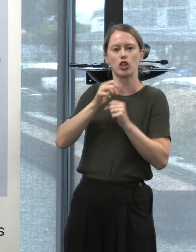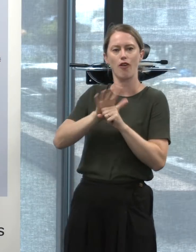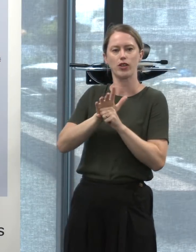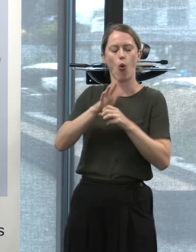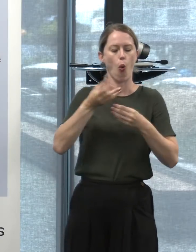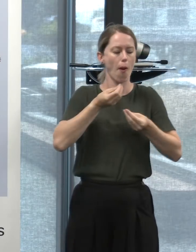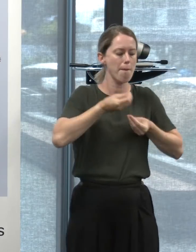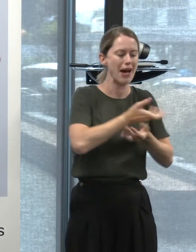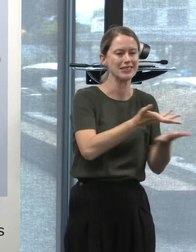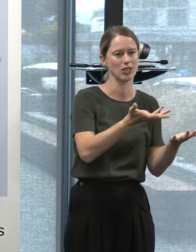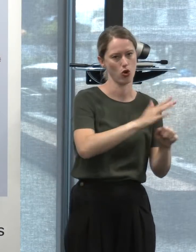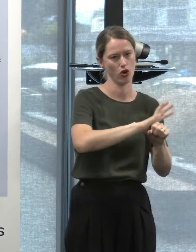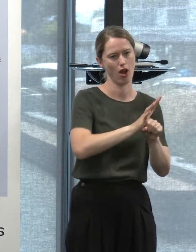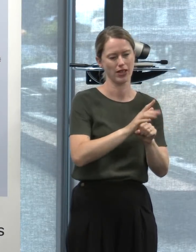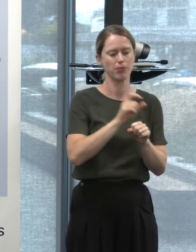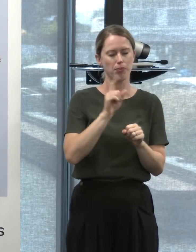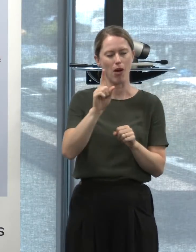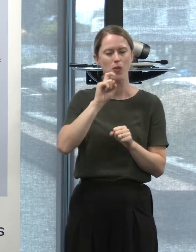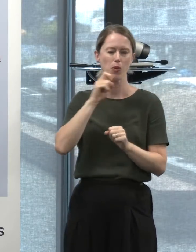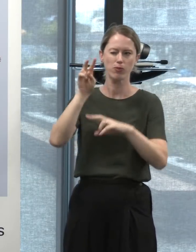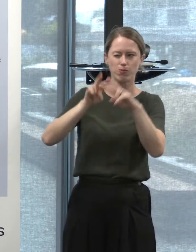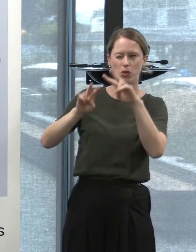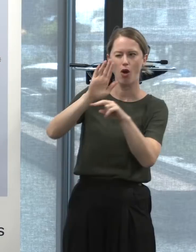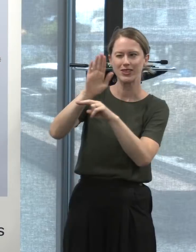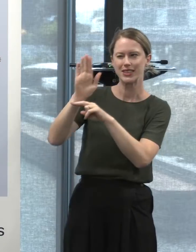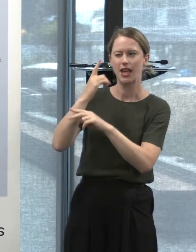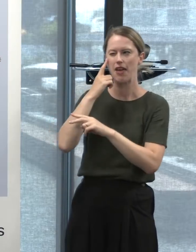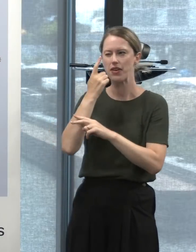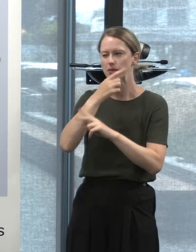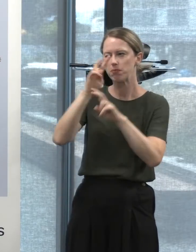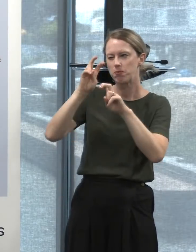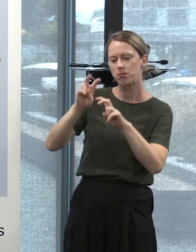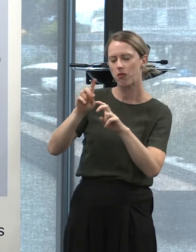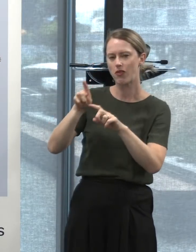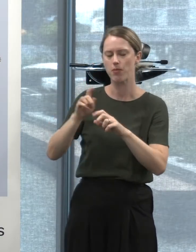infected by or transmitting COVID-19 to others.